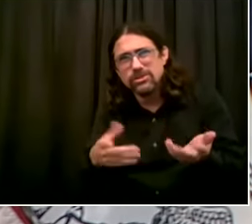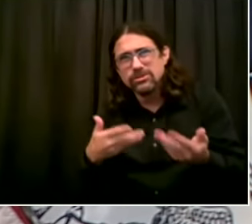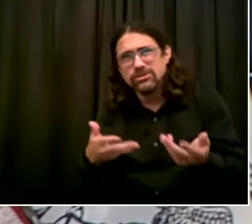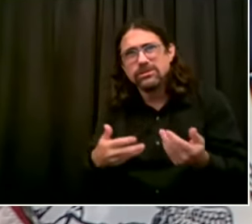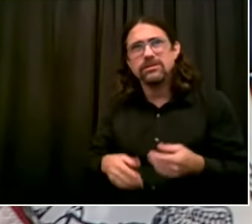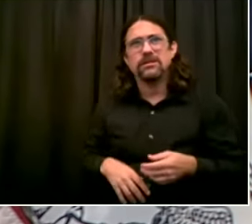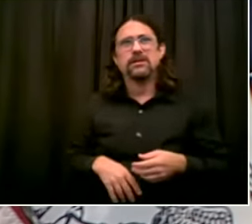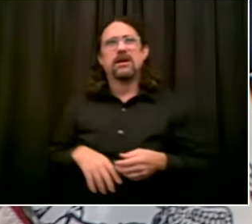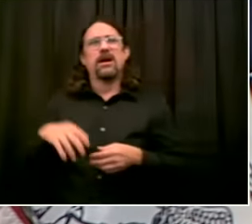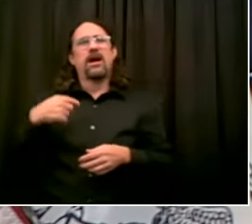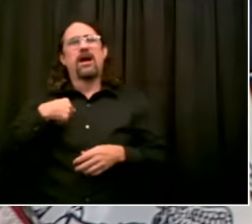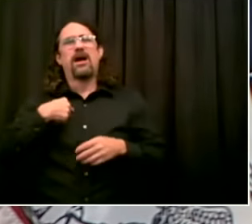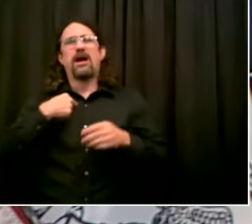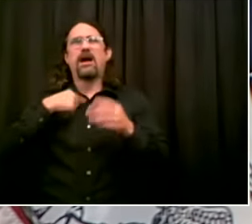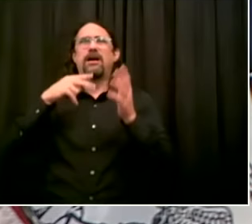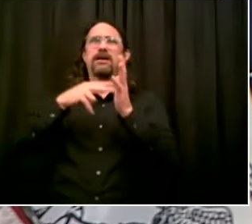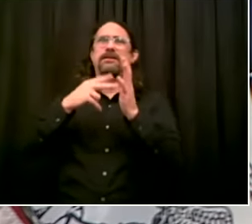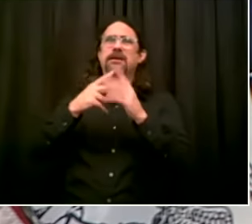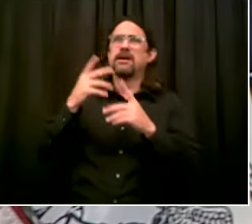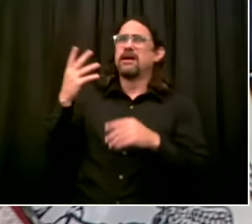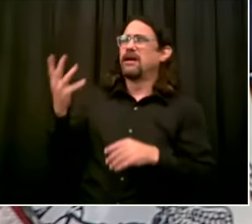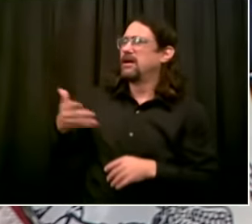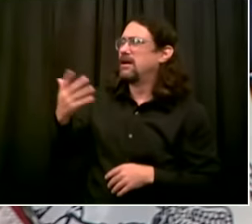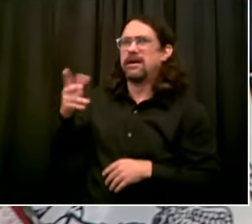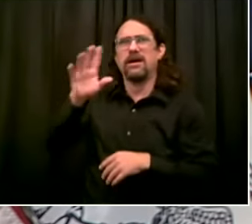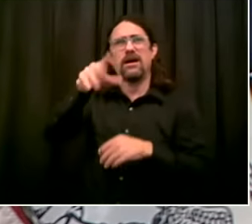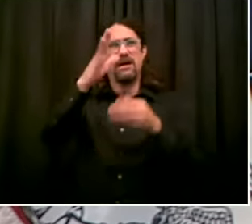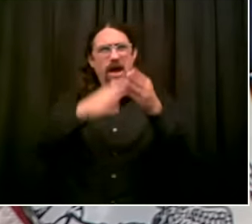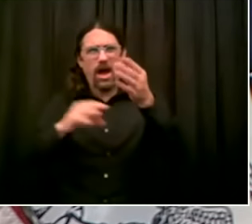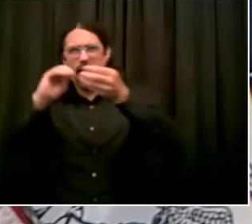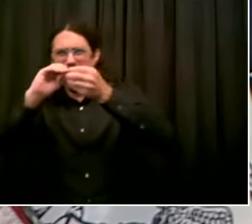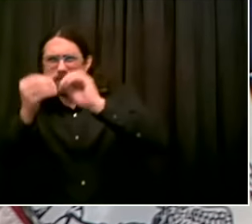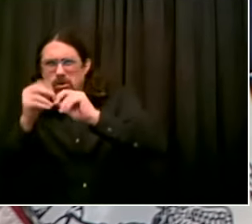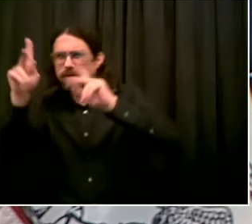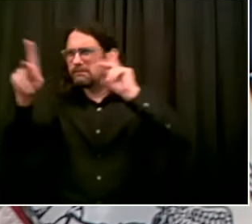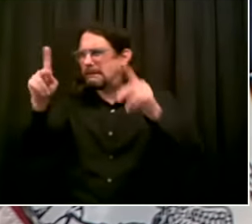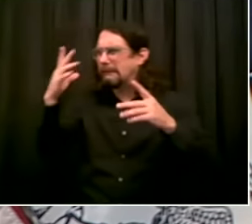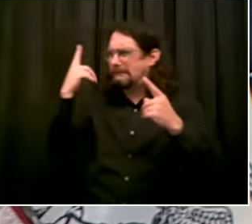SUPPRESS VRUIS TRANSMISSION. THAT WILL WORK OVER THE COURSE